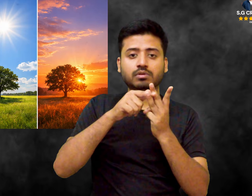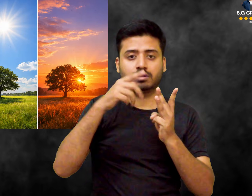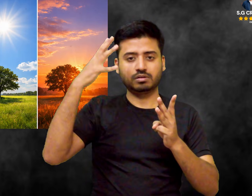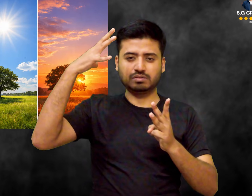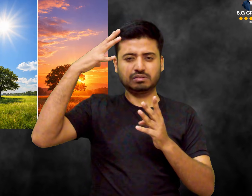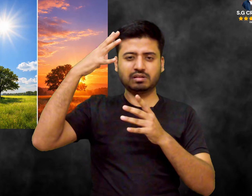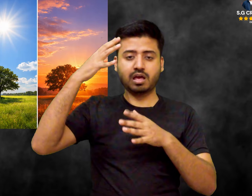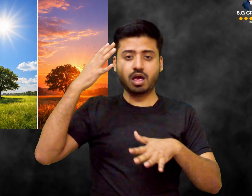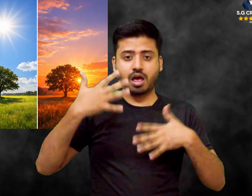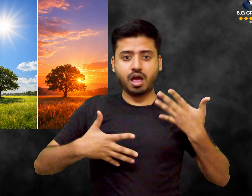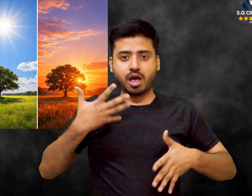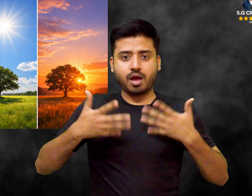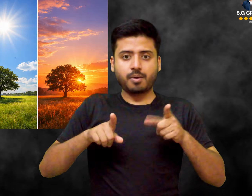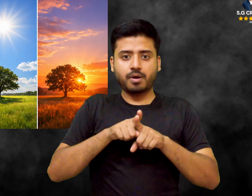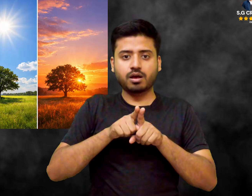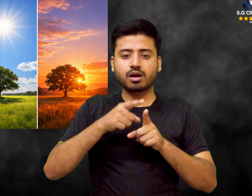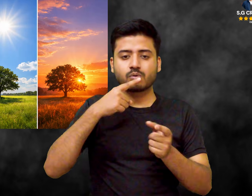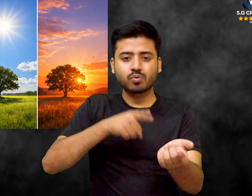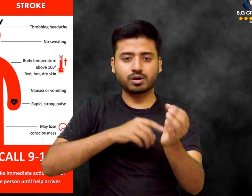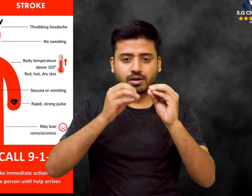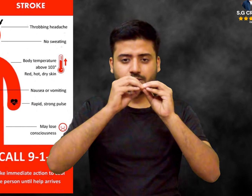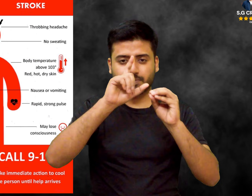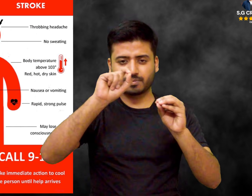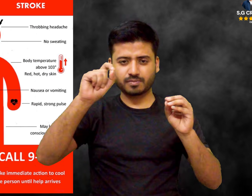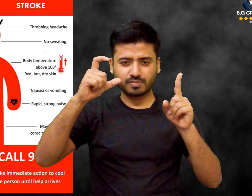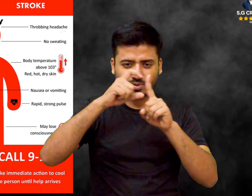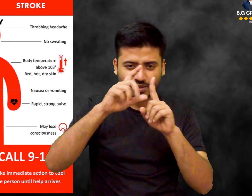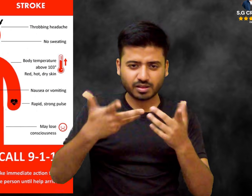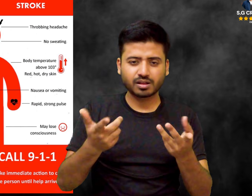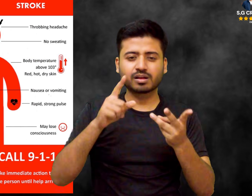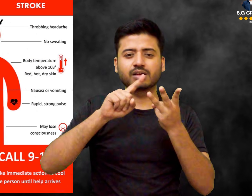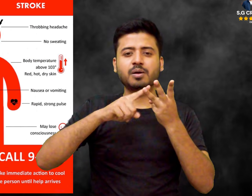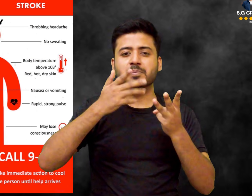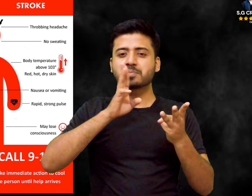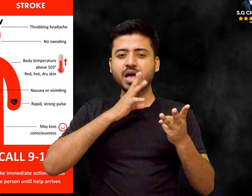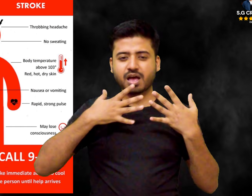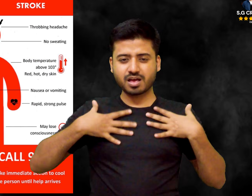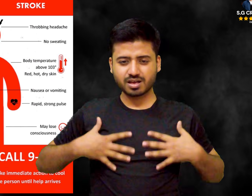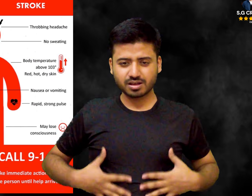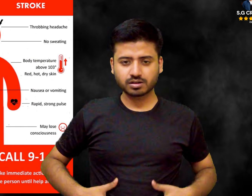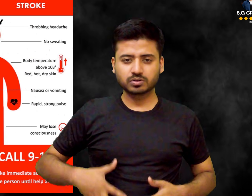and infections because your body can no longer fight off threats effectively. When toxicity